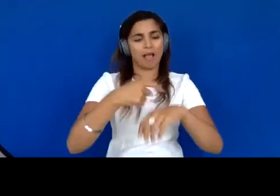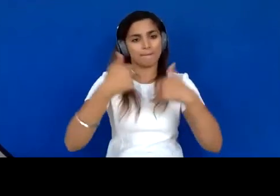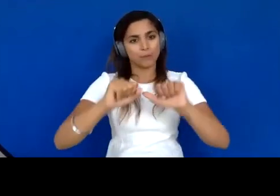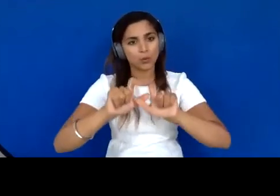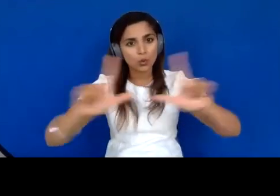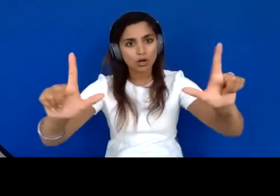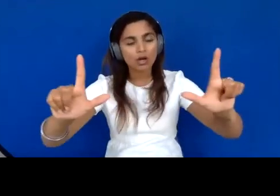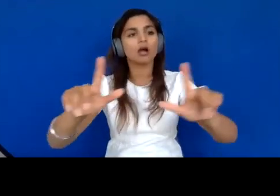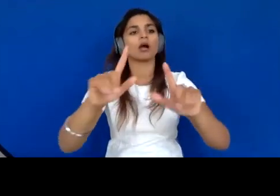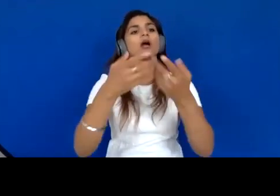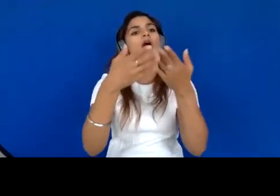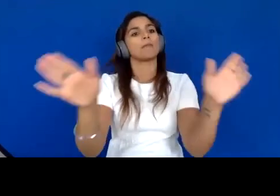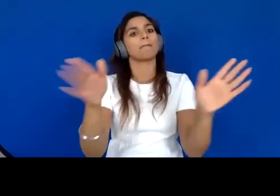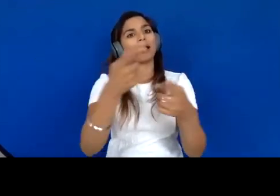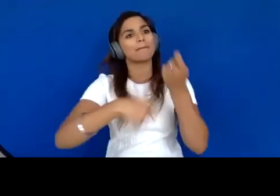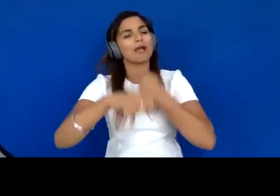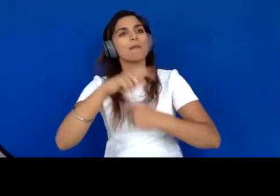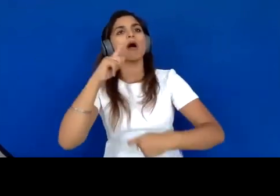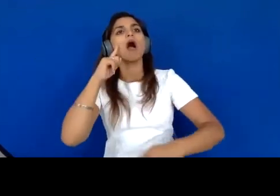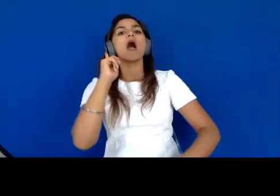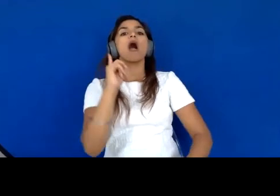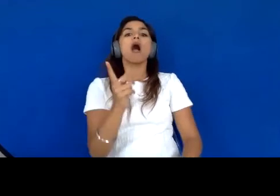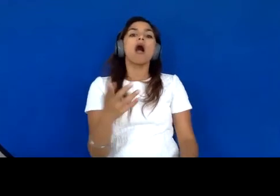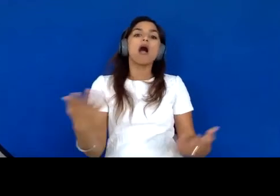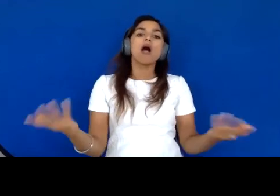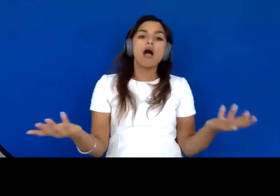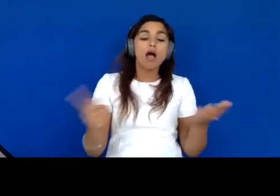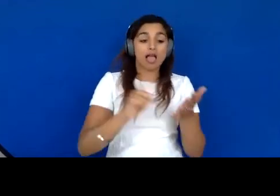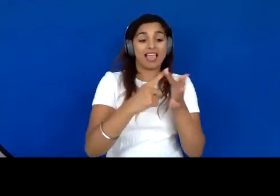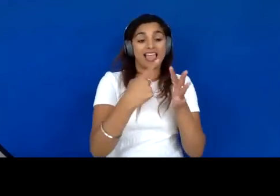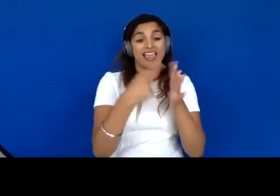as such Lexi has been heralded by the mainstream press as being a key reason